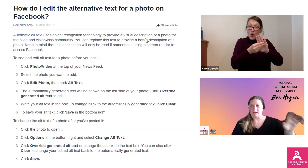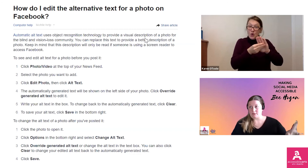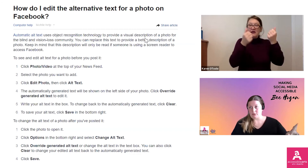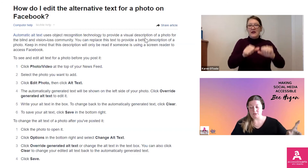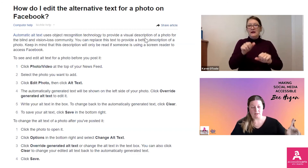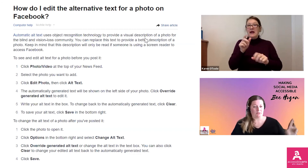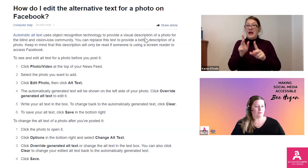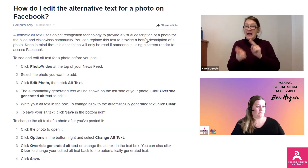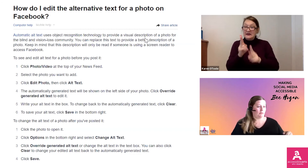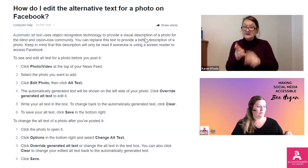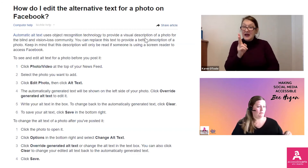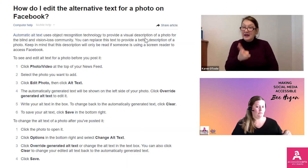can add alt text.